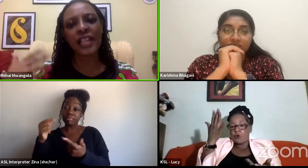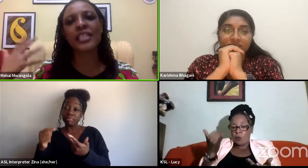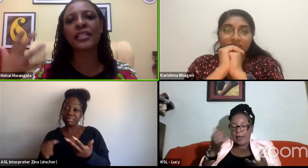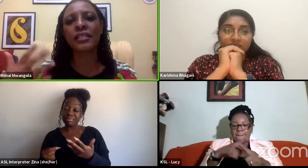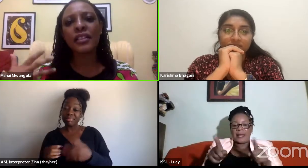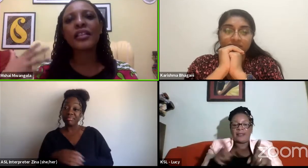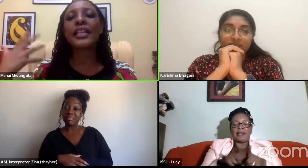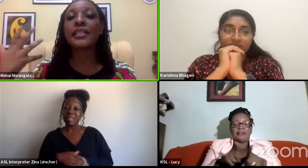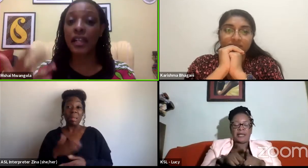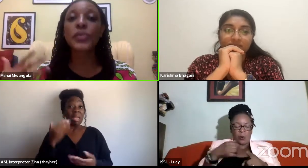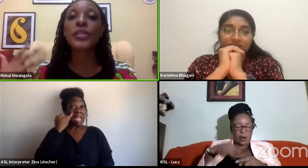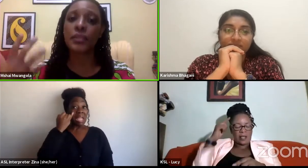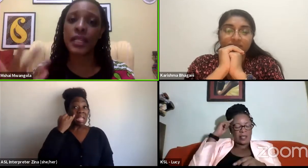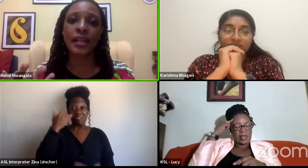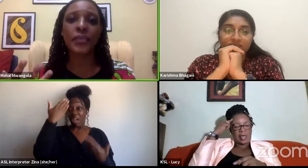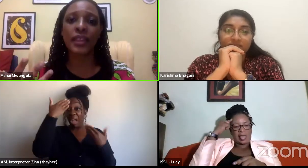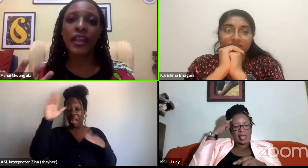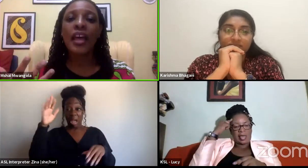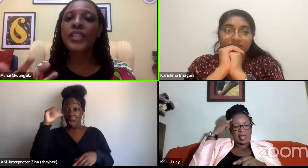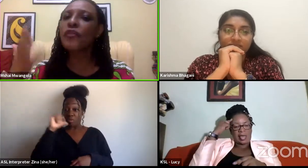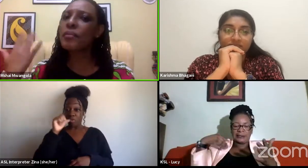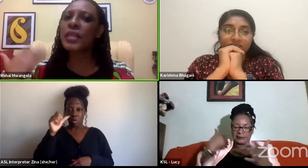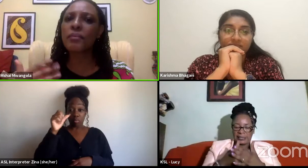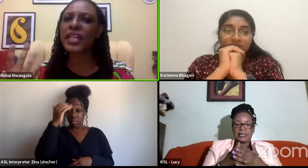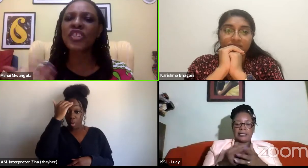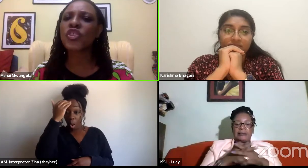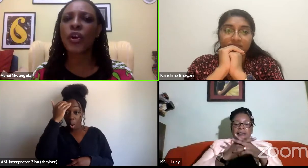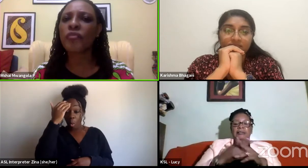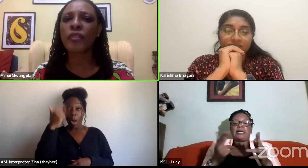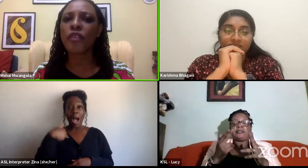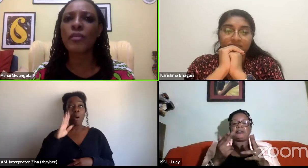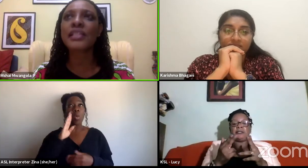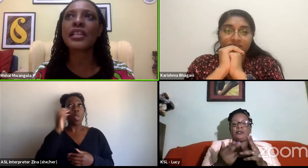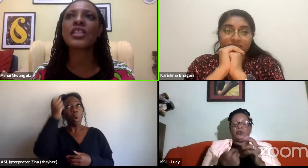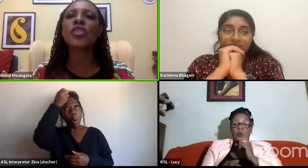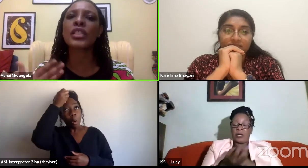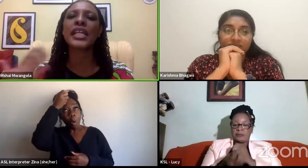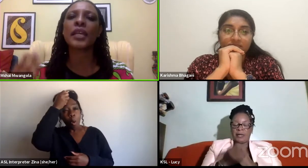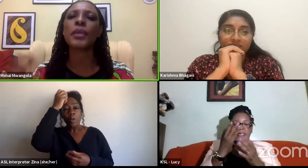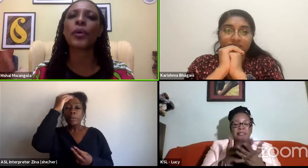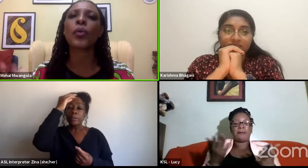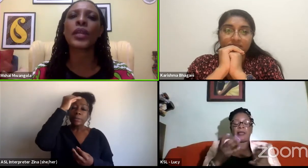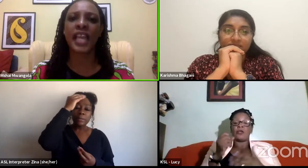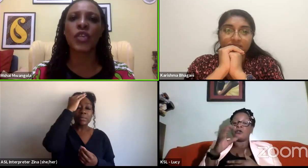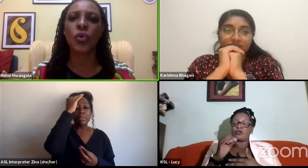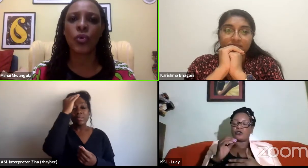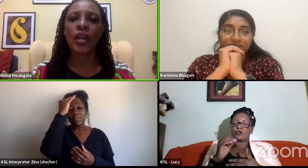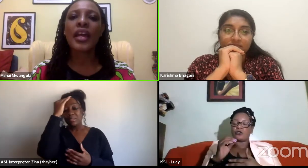until it starts to tell me something. And so for me, the biggest joy of performance is not telling people what I know.